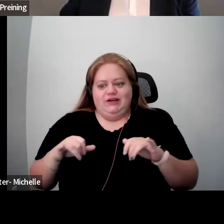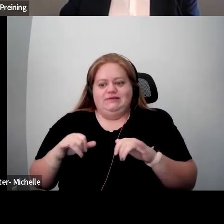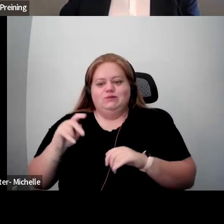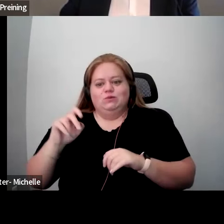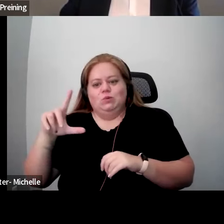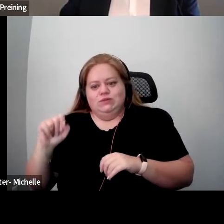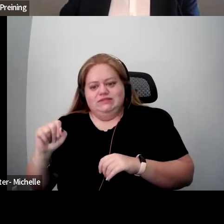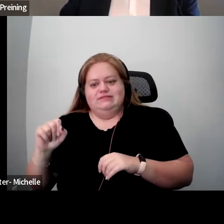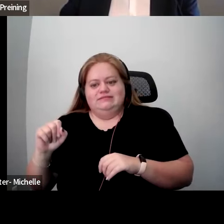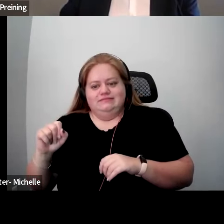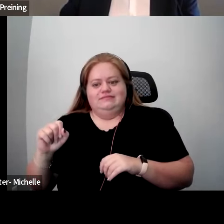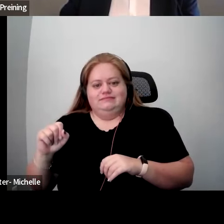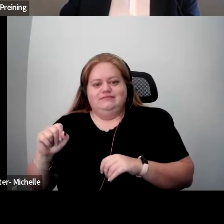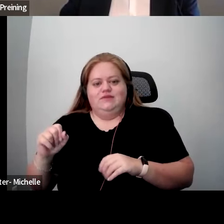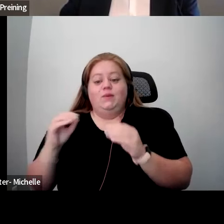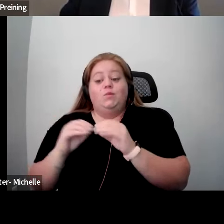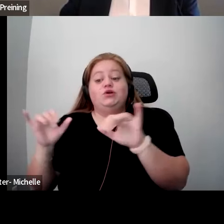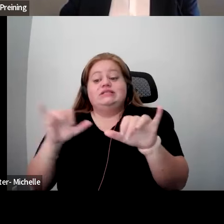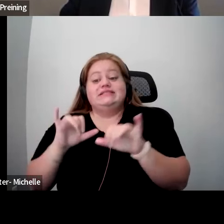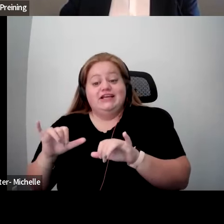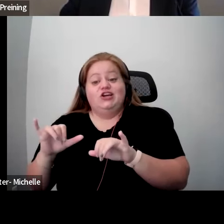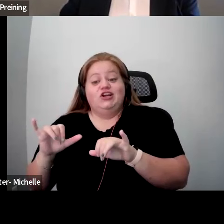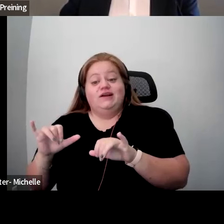And the more standard the tools, the more likely